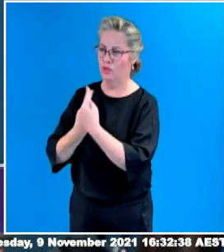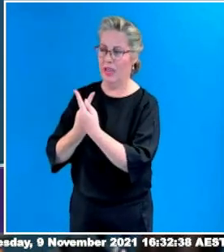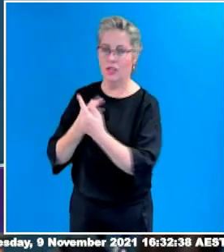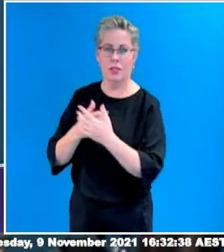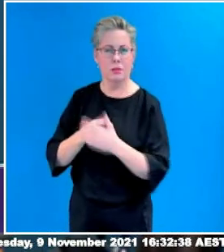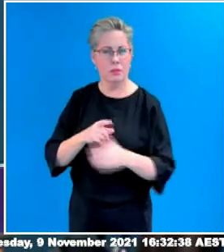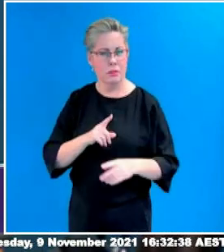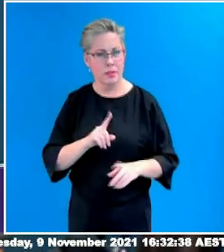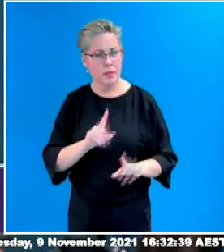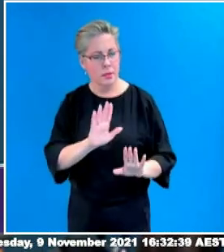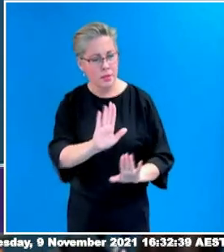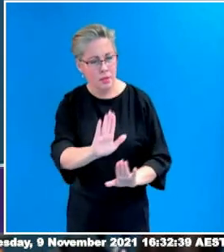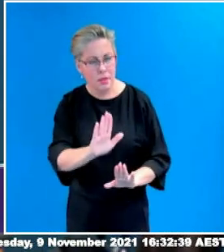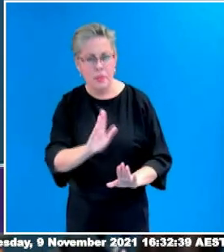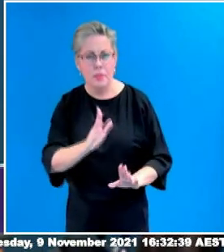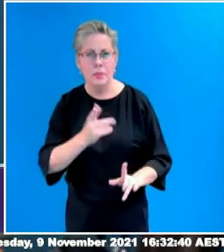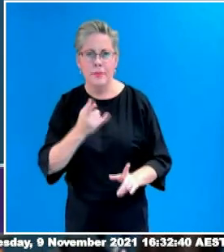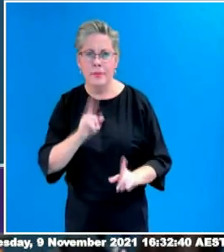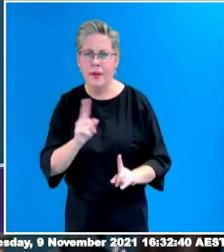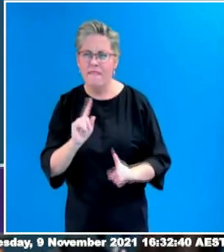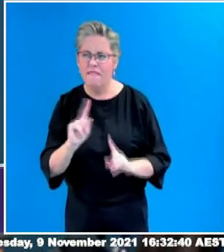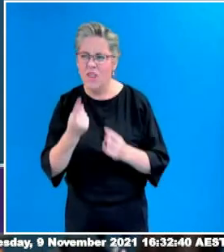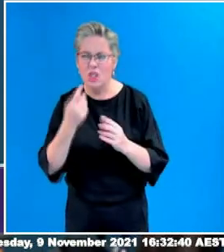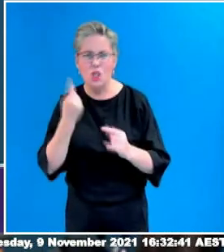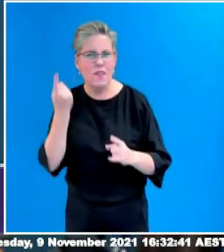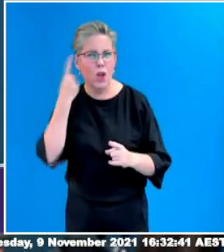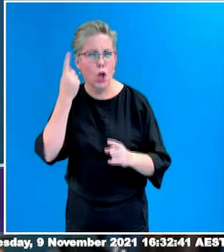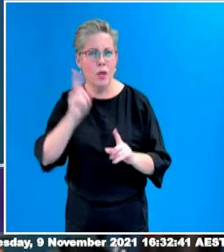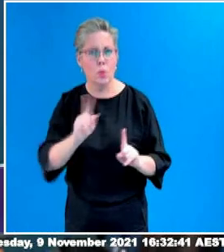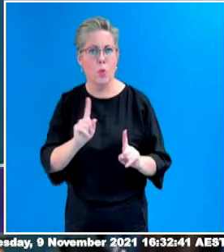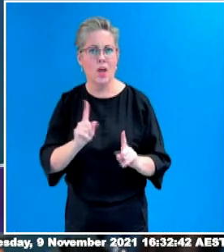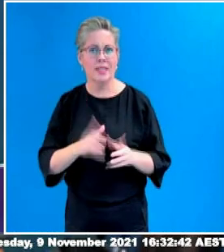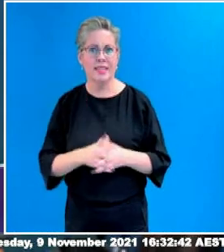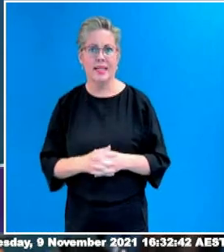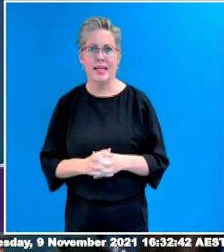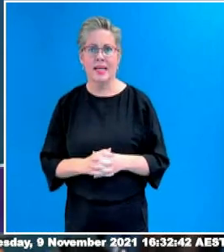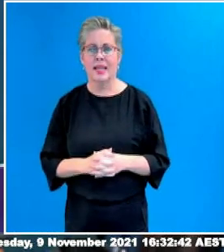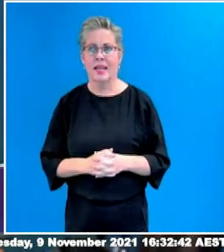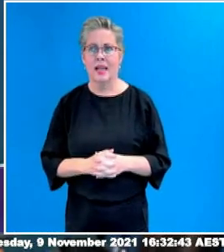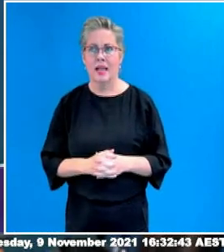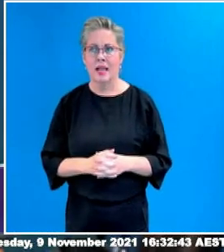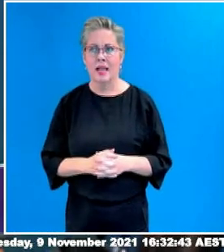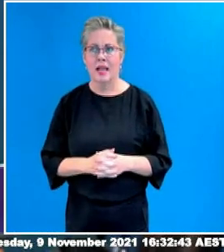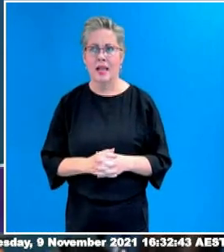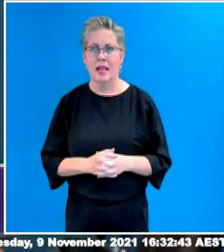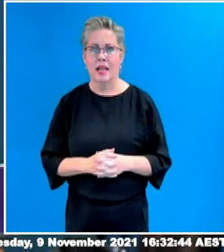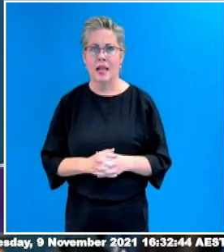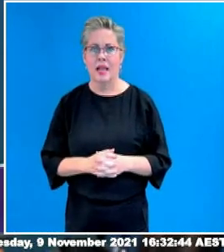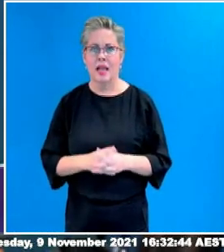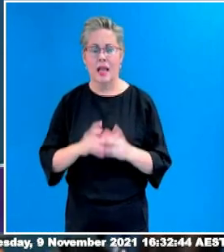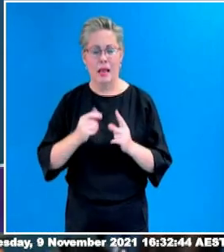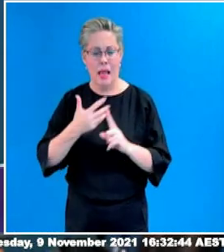What is it that this is the first you have heard about? I'm not sure. MS McMILLAN: About the background material that she says was provided